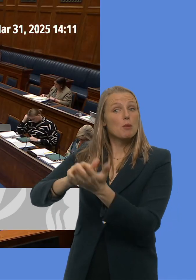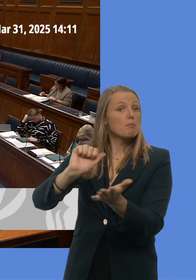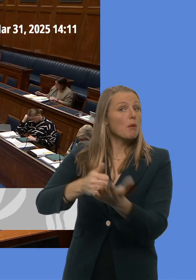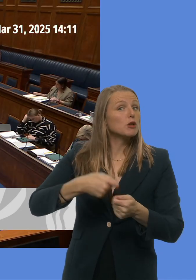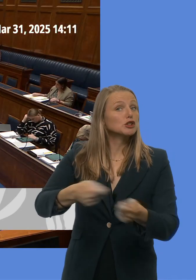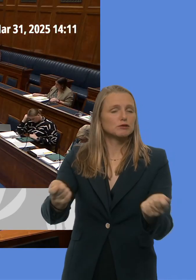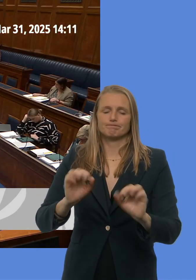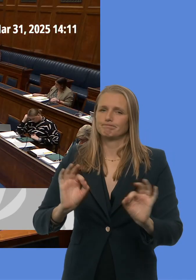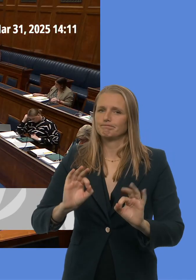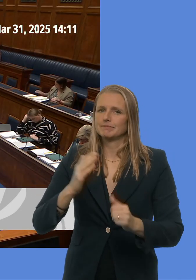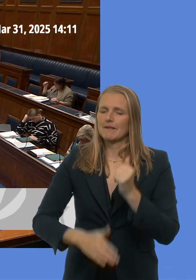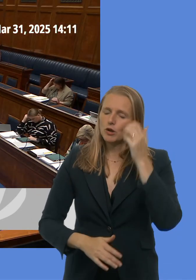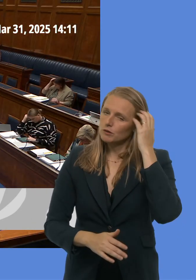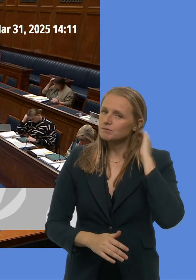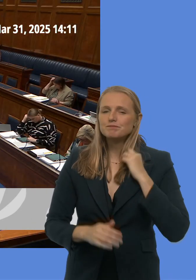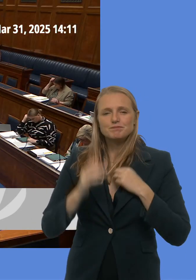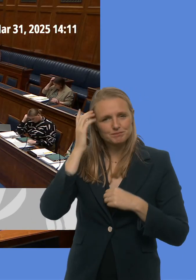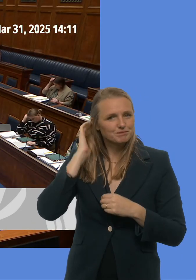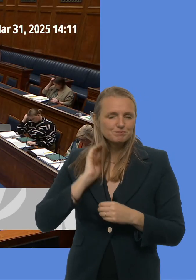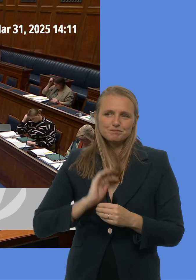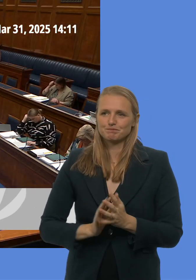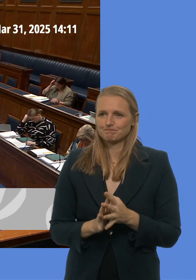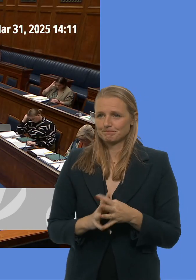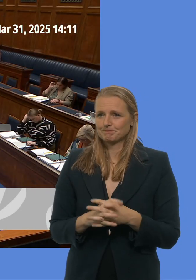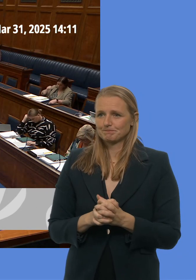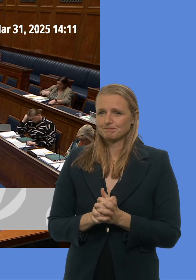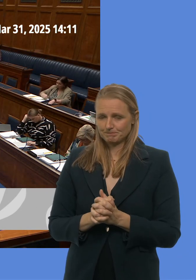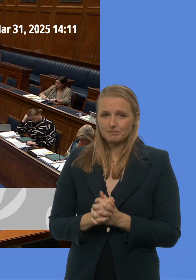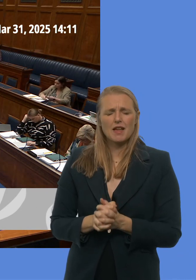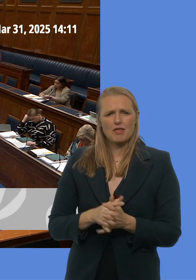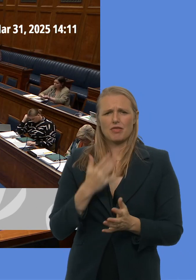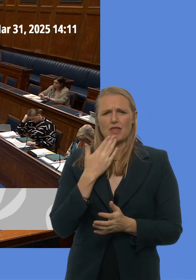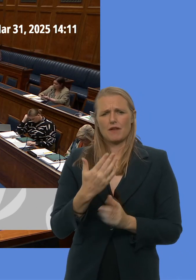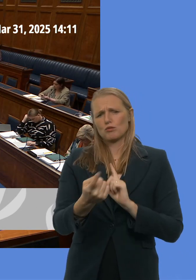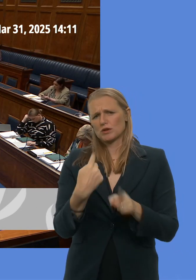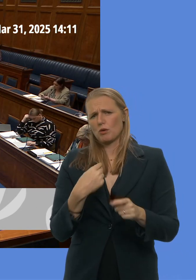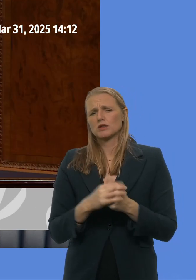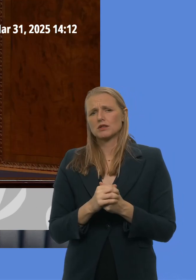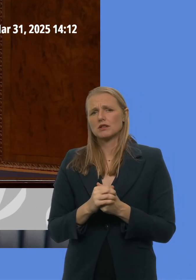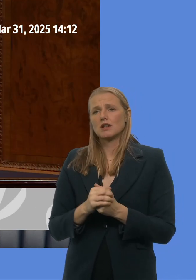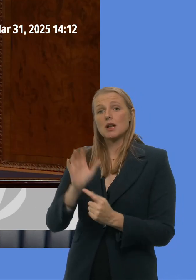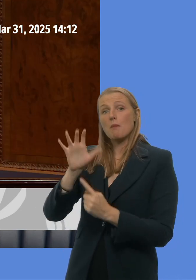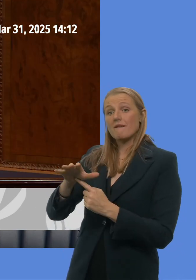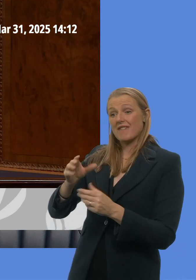I thank the Deputy First Minister for her response. Deputy First Minister, the Department for Infrastructure was allocated the largest capital budget in the history